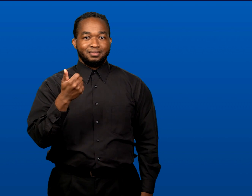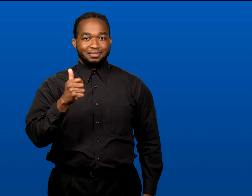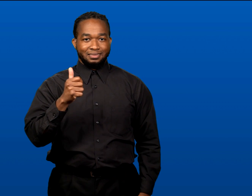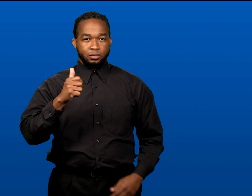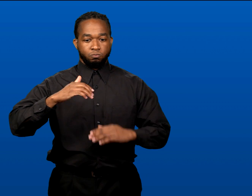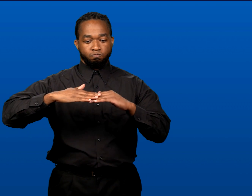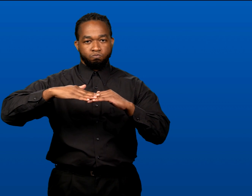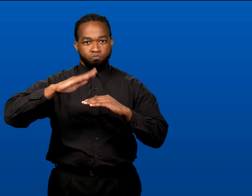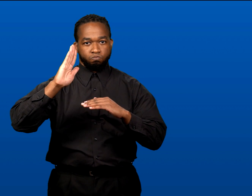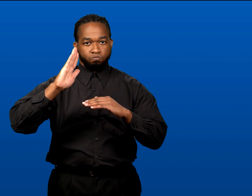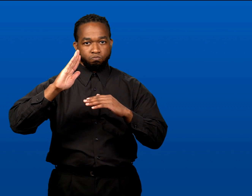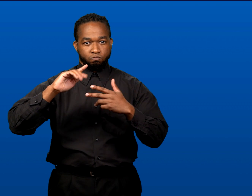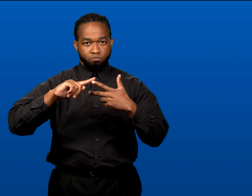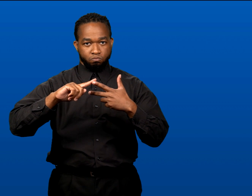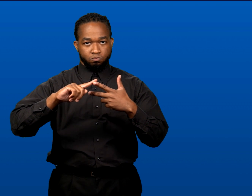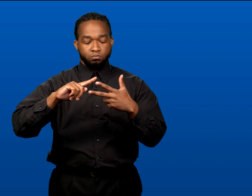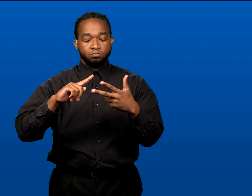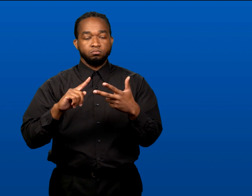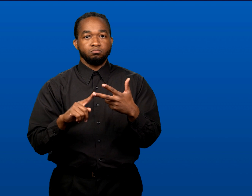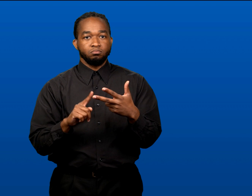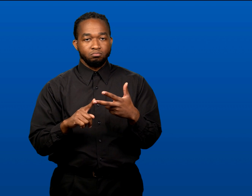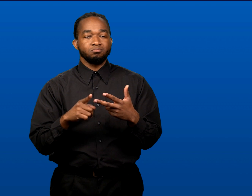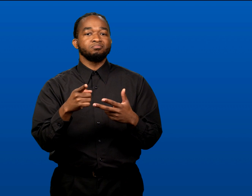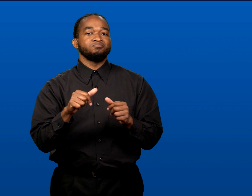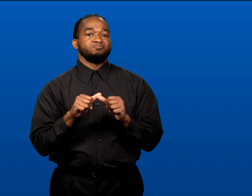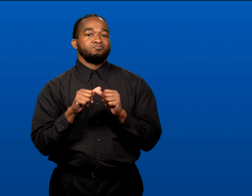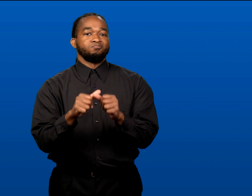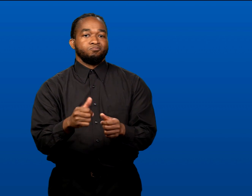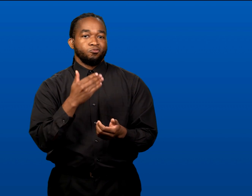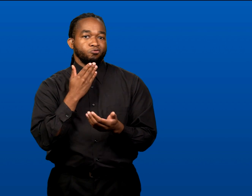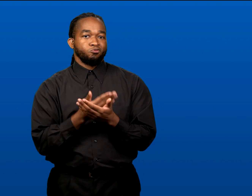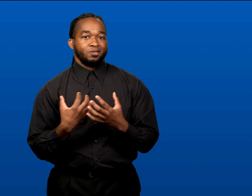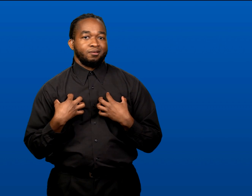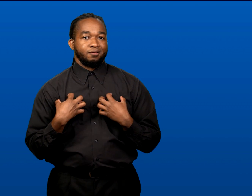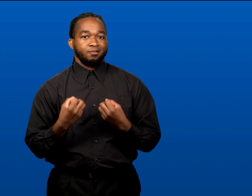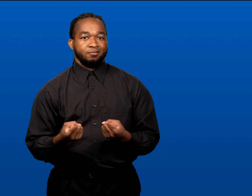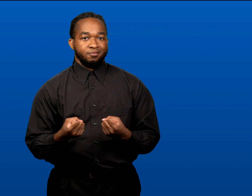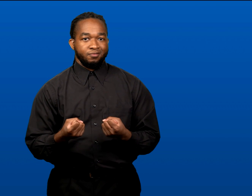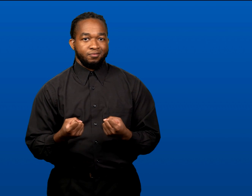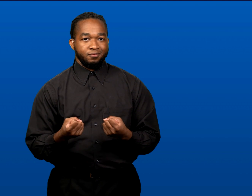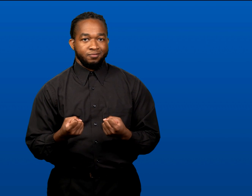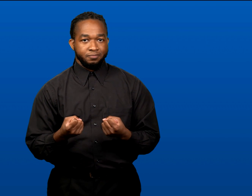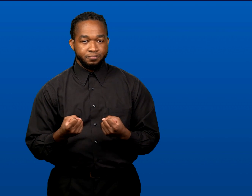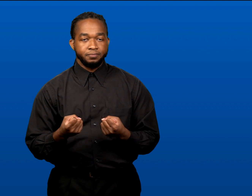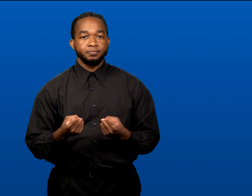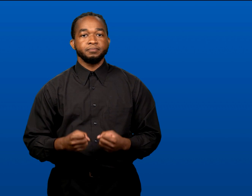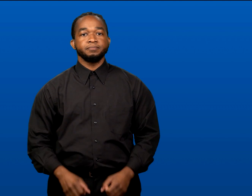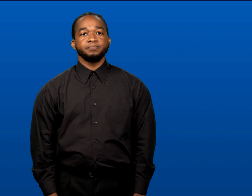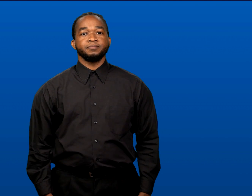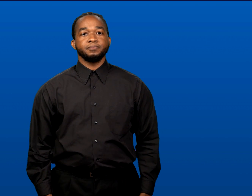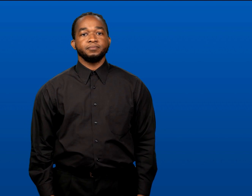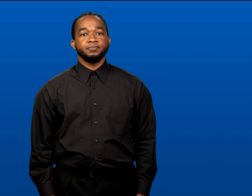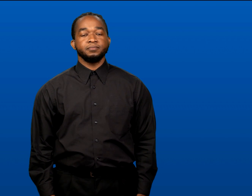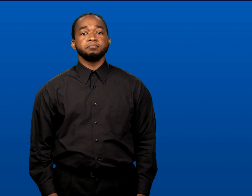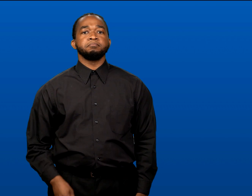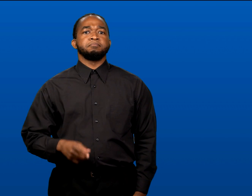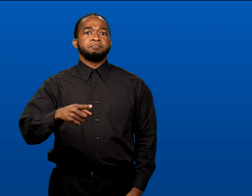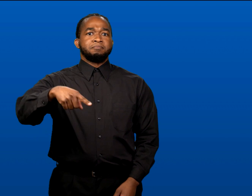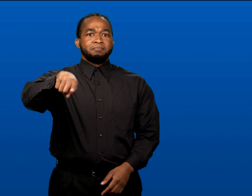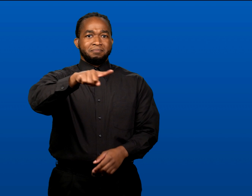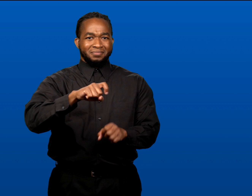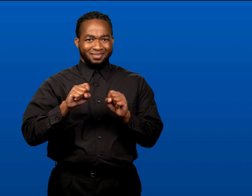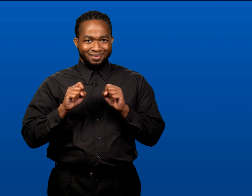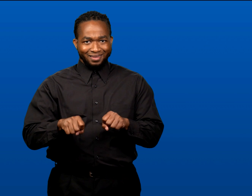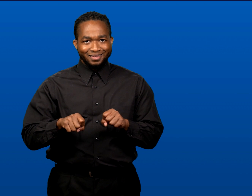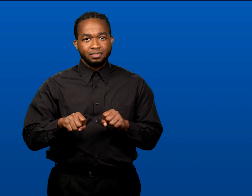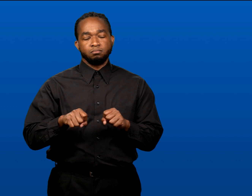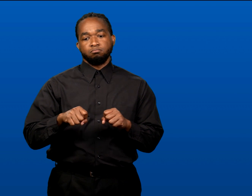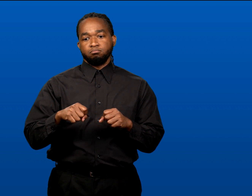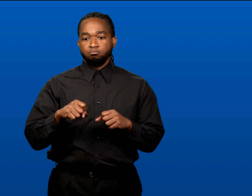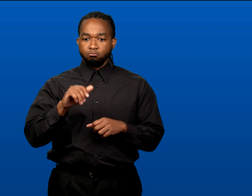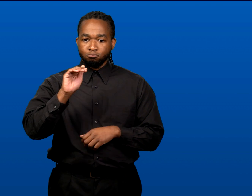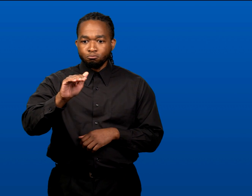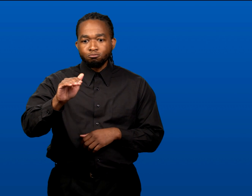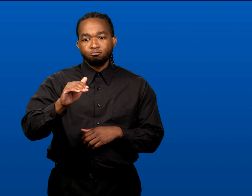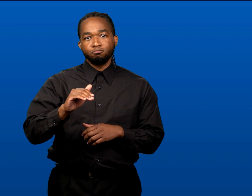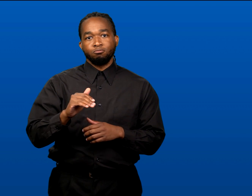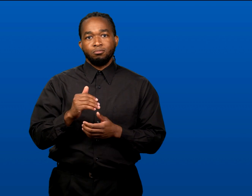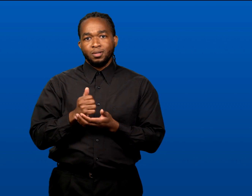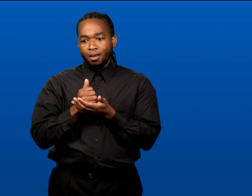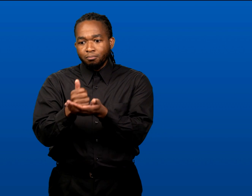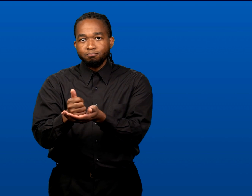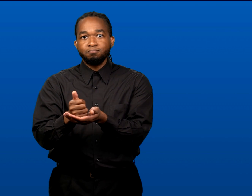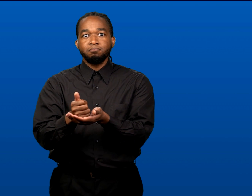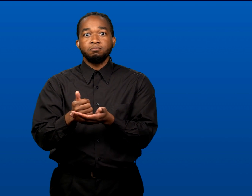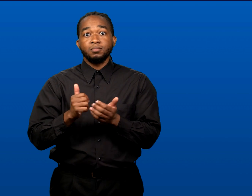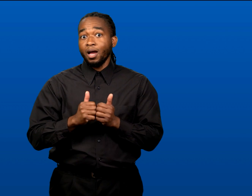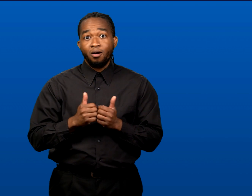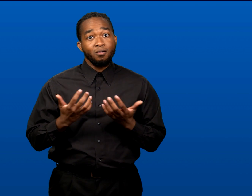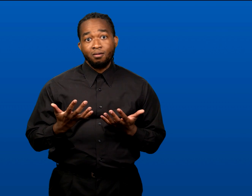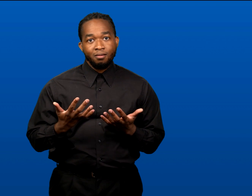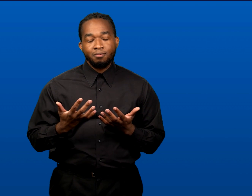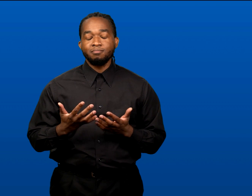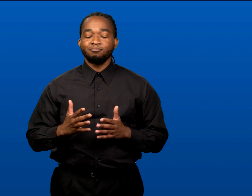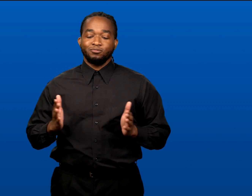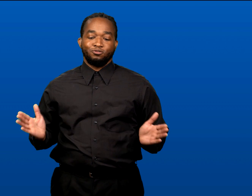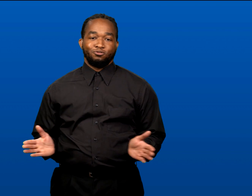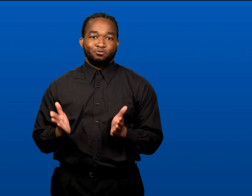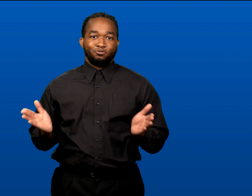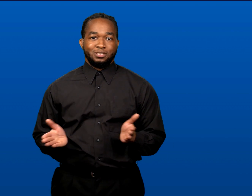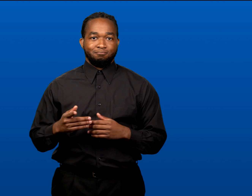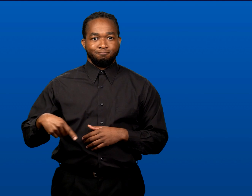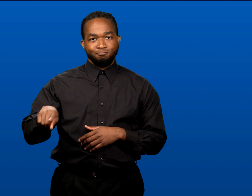at least 110 pounds, and be in good health overall. You can also help by encouraging